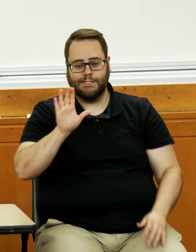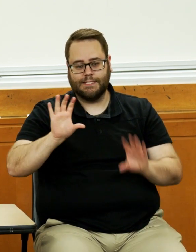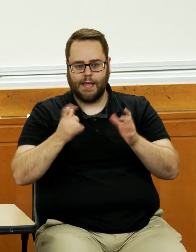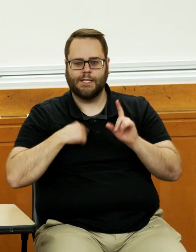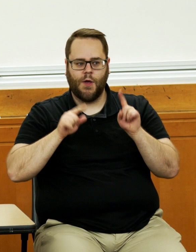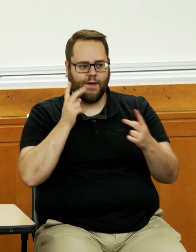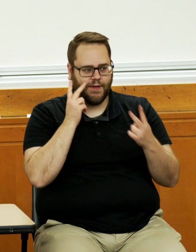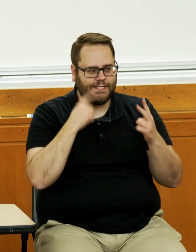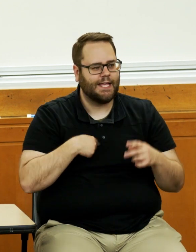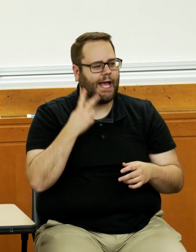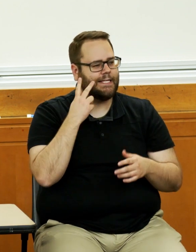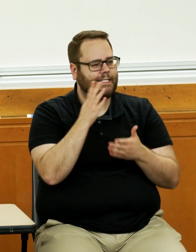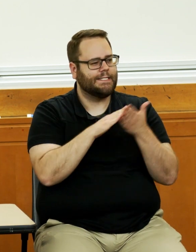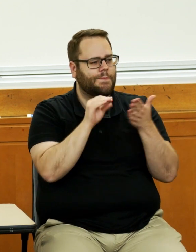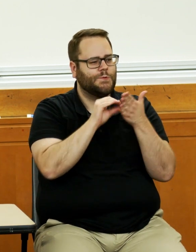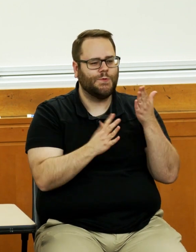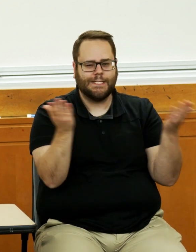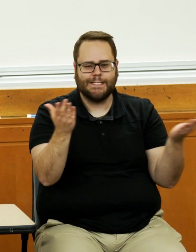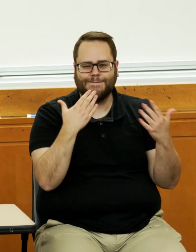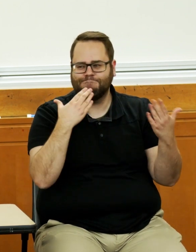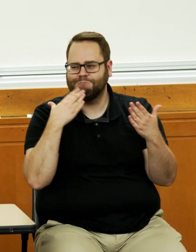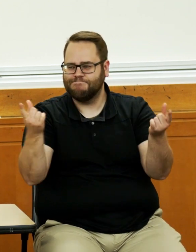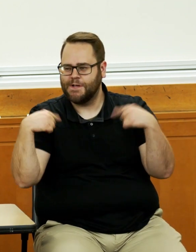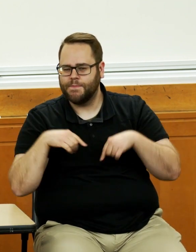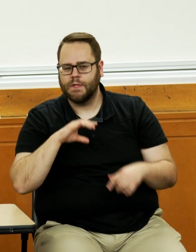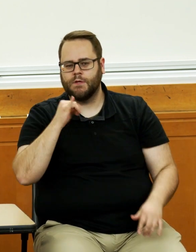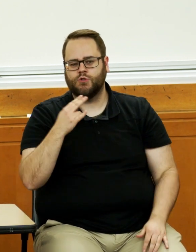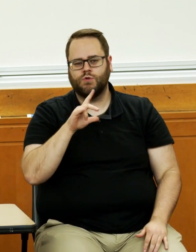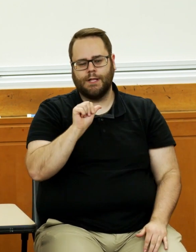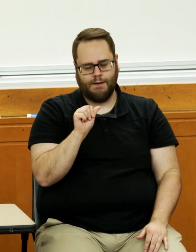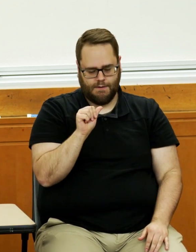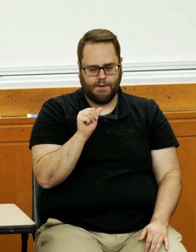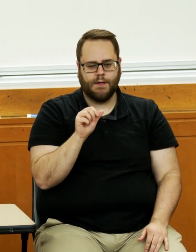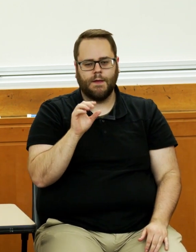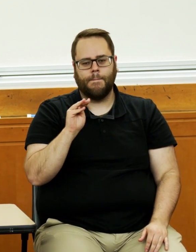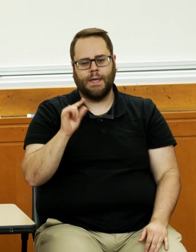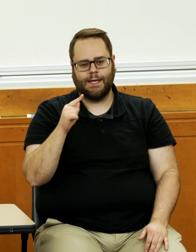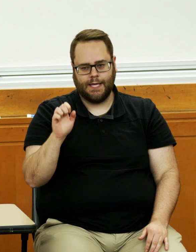earlier, I see some of the students here, thank you all for coming - Julius McGee, Betsy Wheeler,